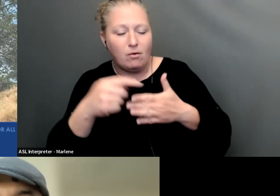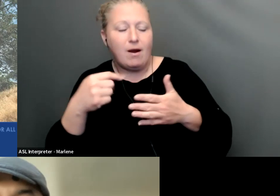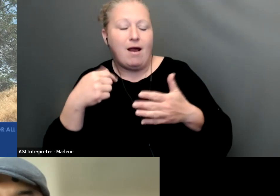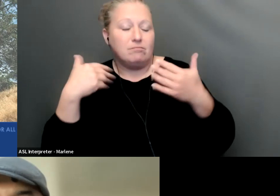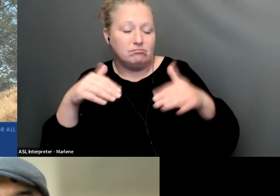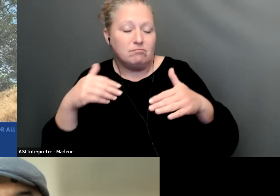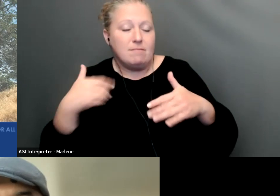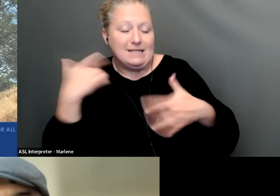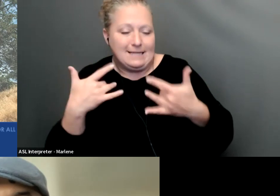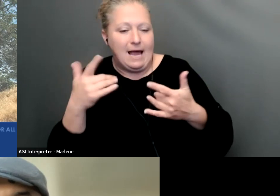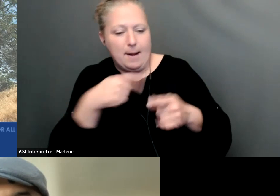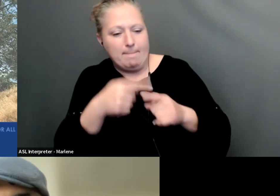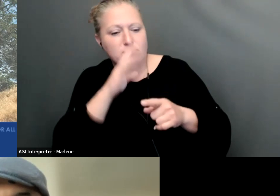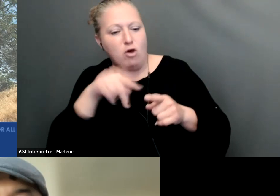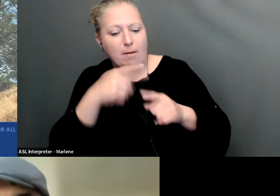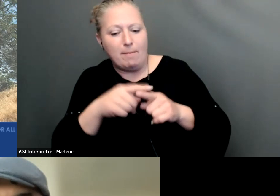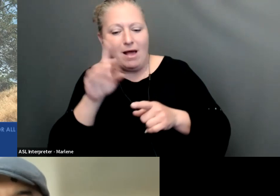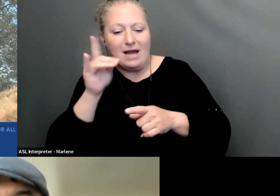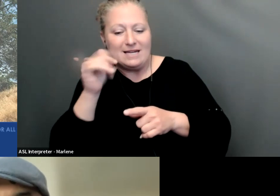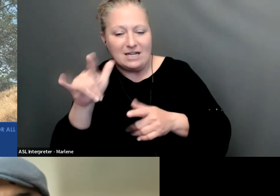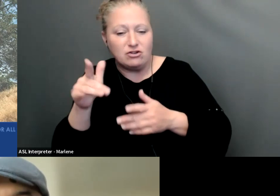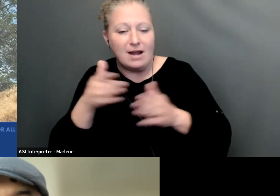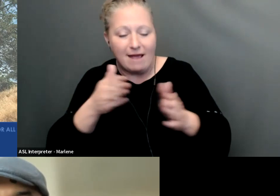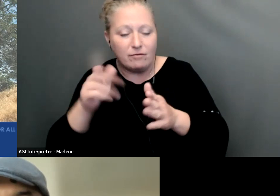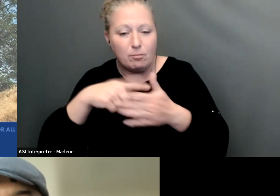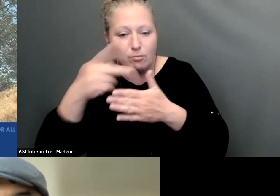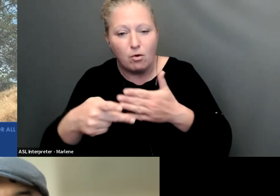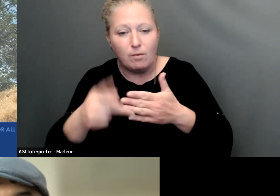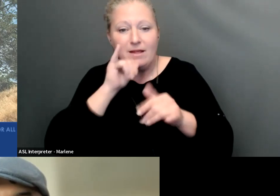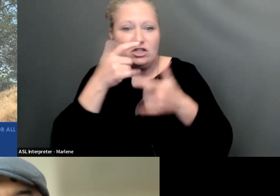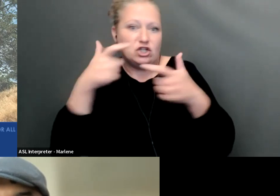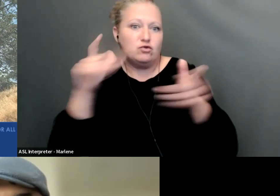when you start talking about the digital navigator programs, that's a huge component of what I've